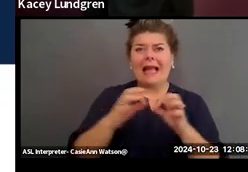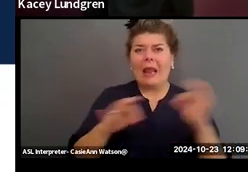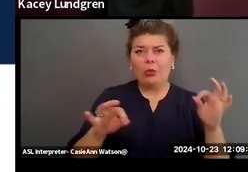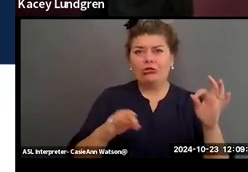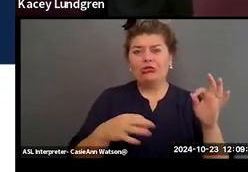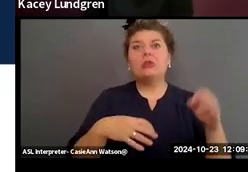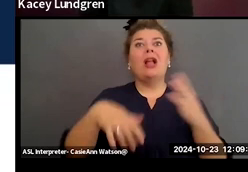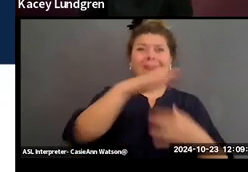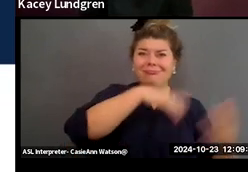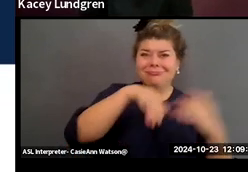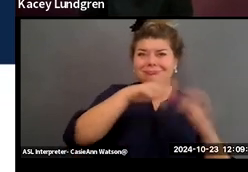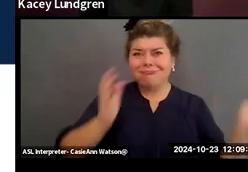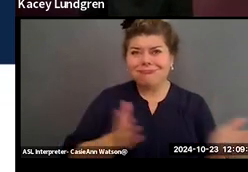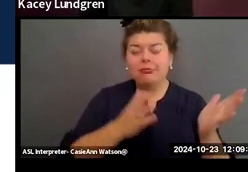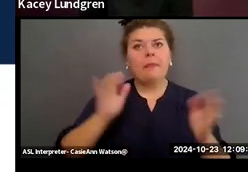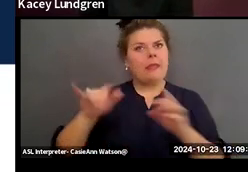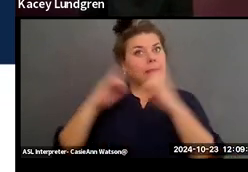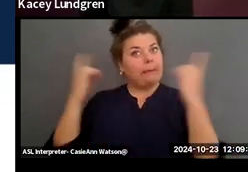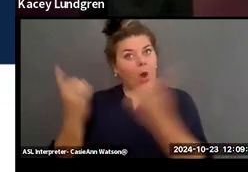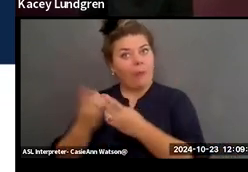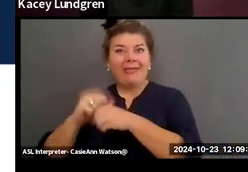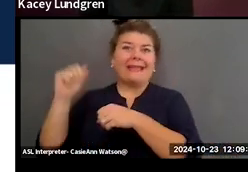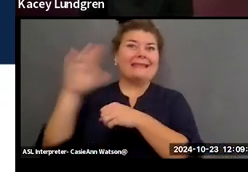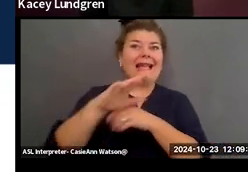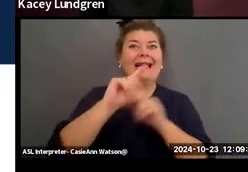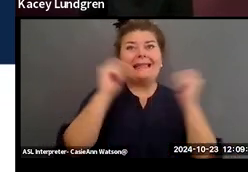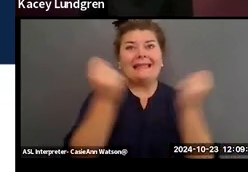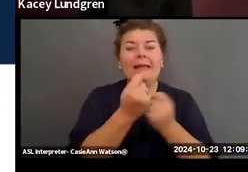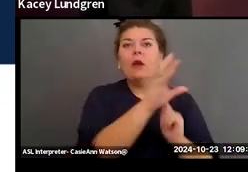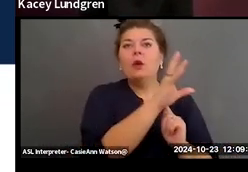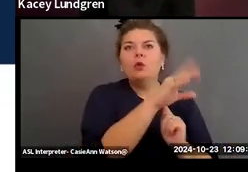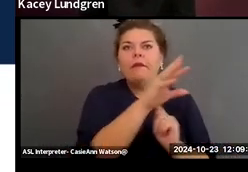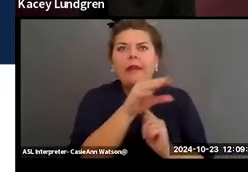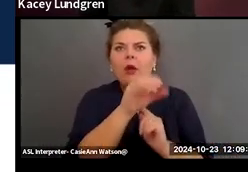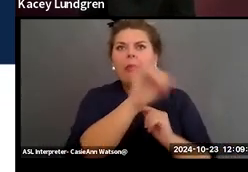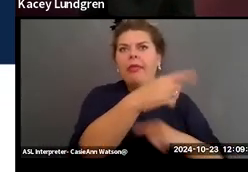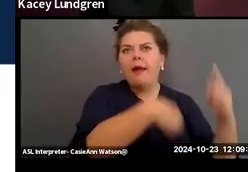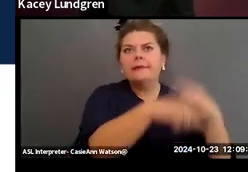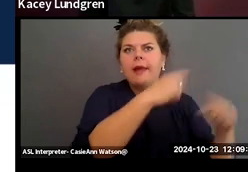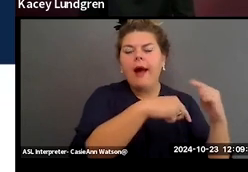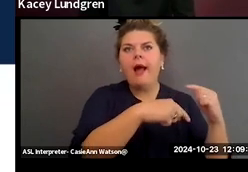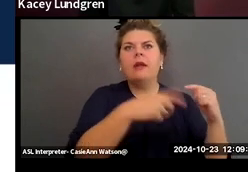The department even sent a team to film the gathering, preserving the language in action.